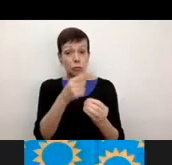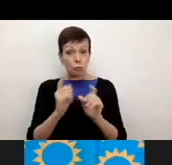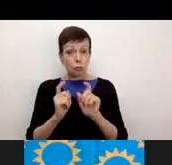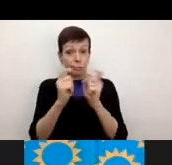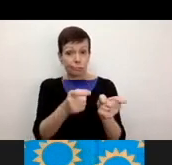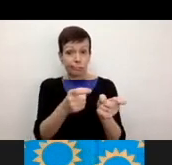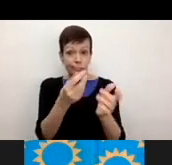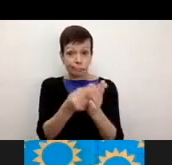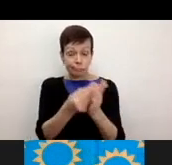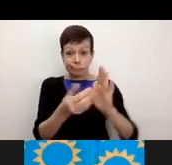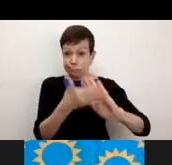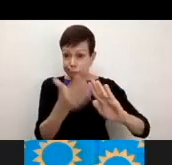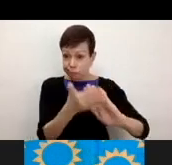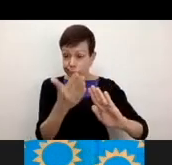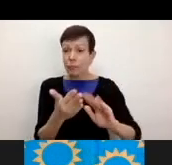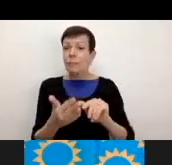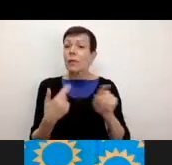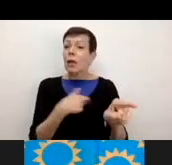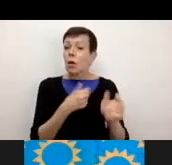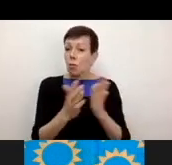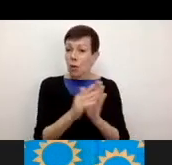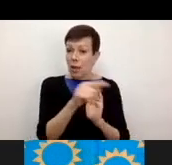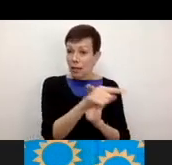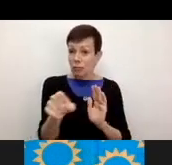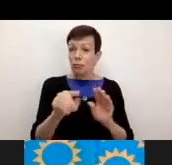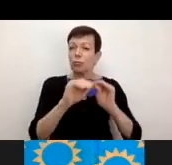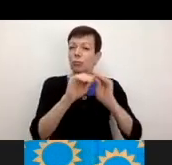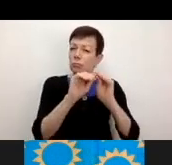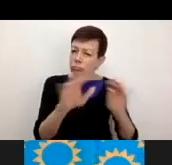a voluntary self-disclosure form to their staff, volunteers and artists so that we can